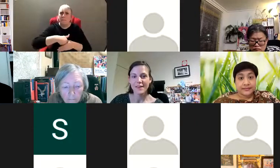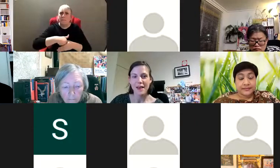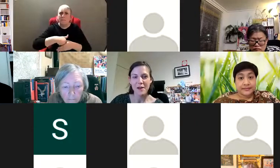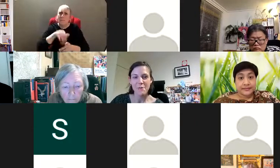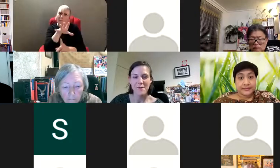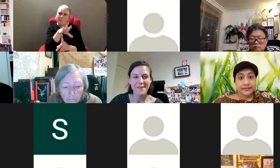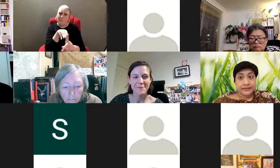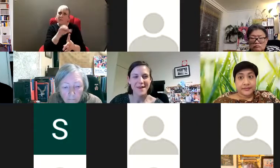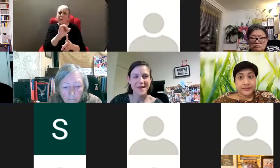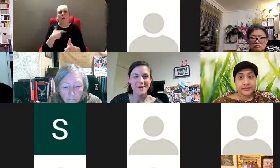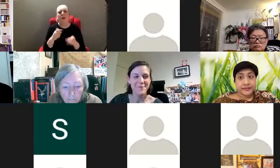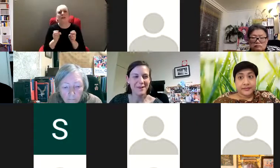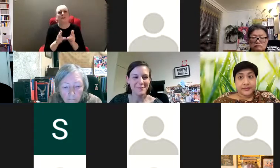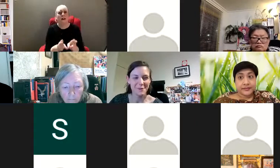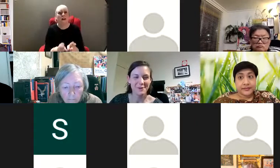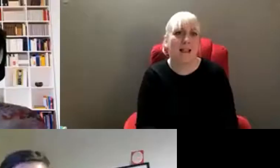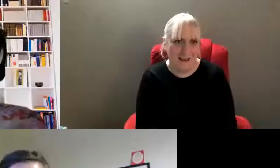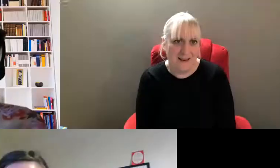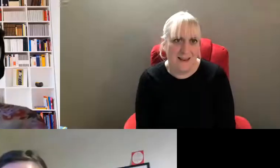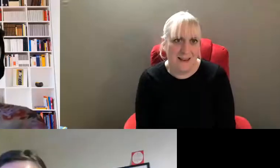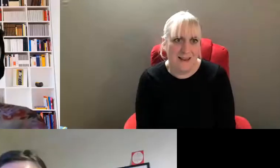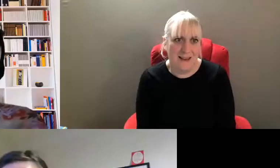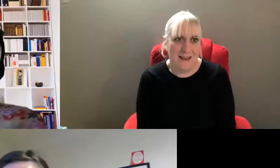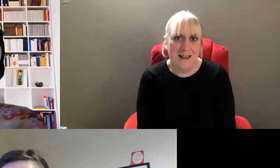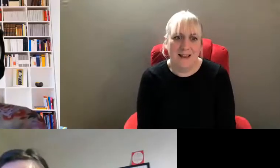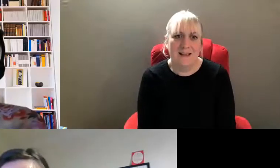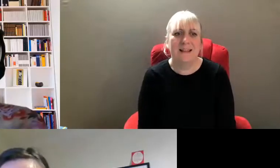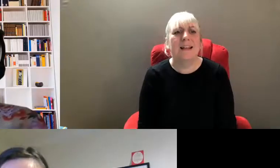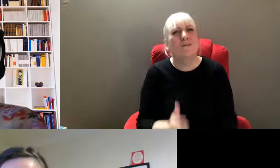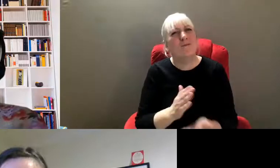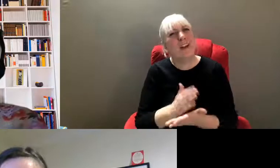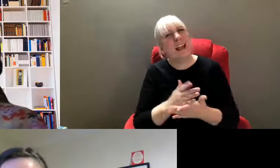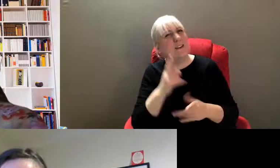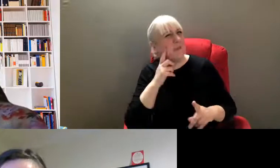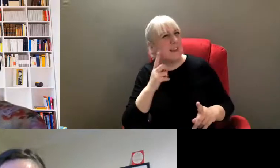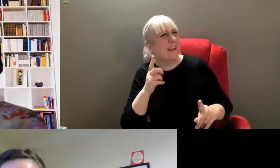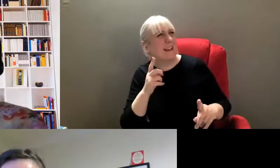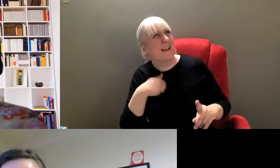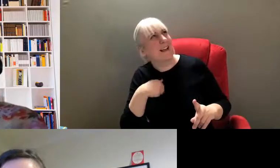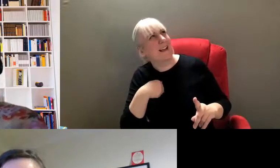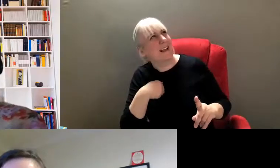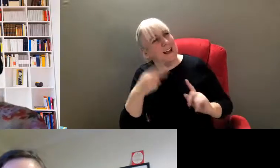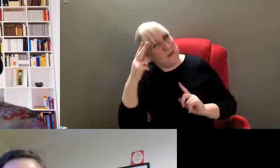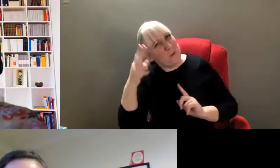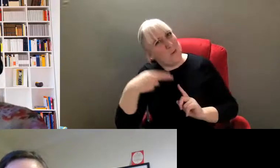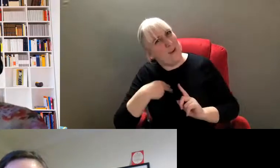yeah i'm always a bit um i wouldn't i wouldn't call it a lifestyle um i just um